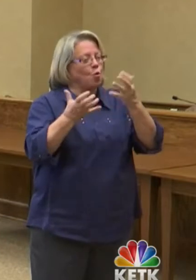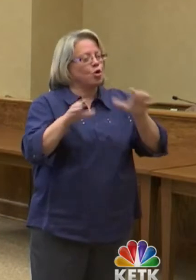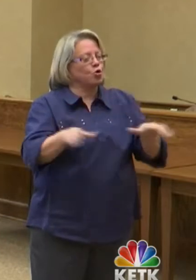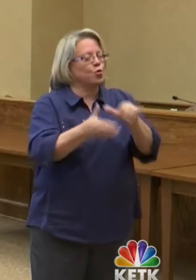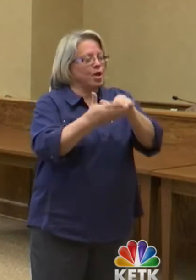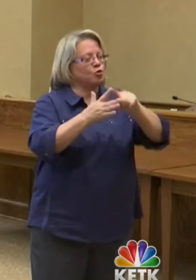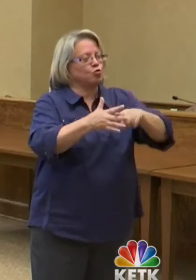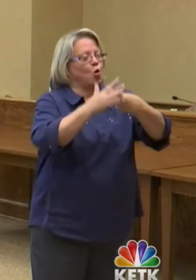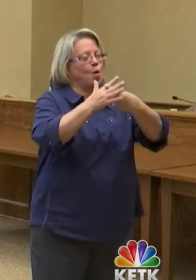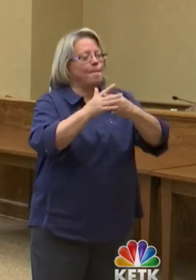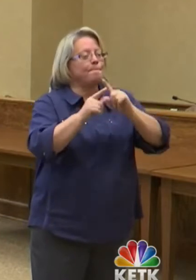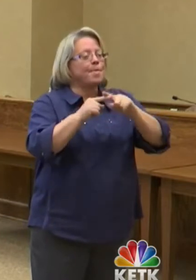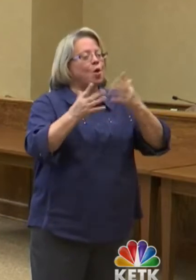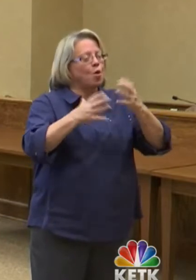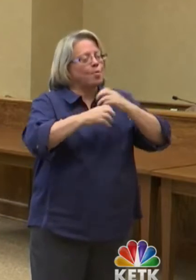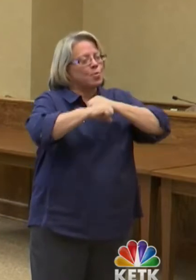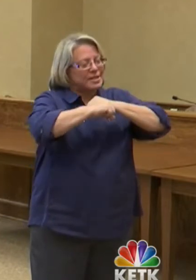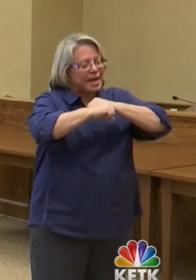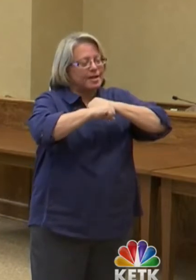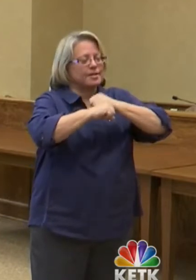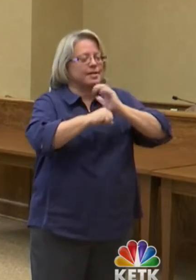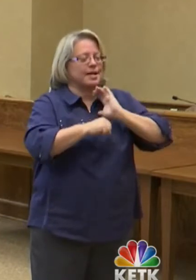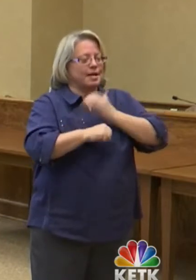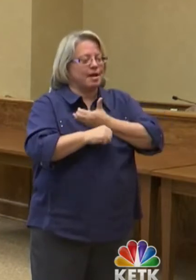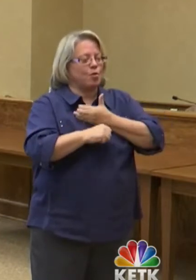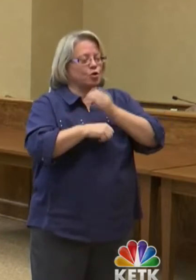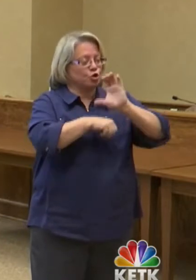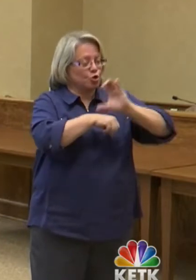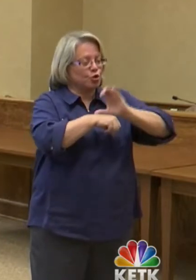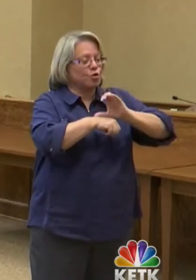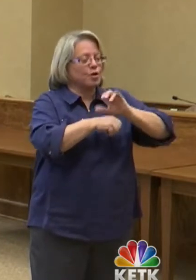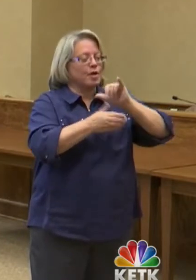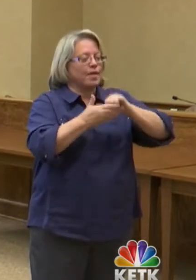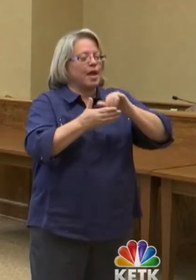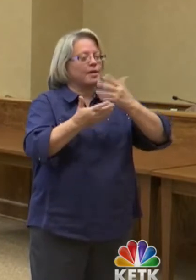WE CAN DO THAT THROUGH ZOOM, FACEBOOK. I'VE LEARNED SO MUCH TECHNOLOGY THROUGH MY GRANDCHILDREN. THIS IS AN AMAZING THING.